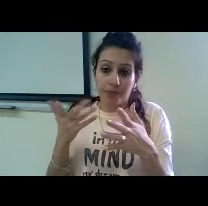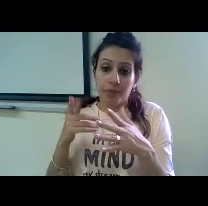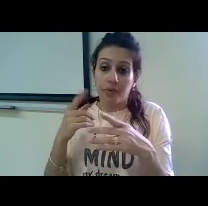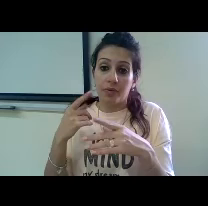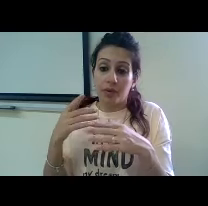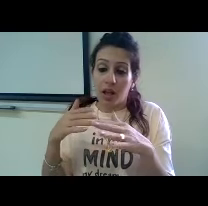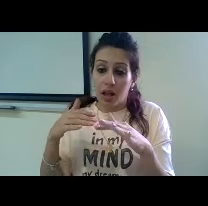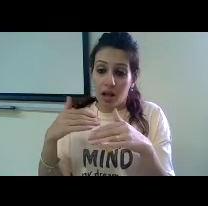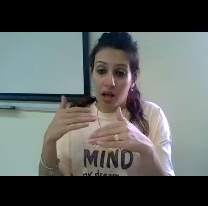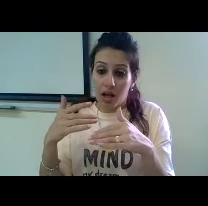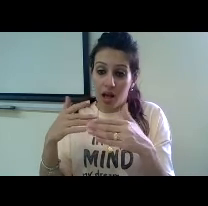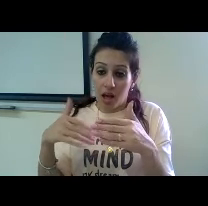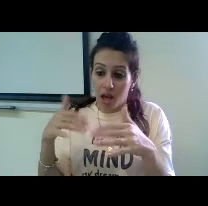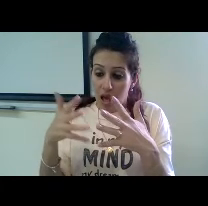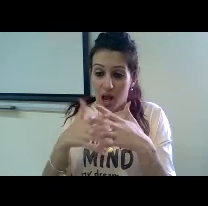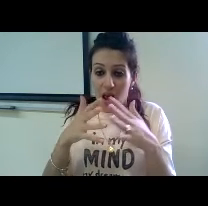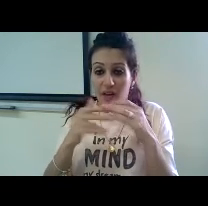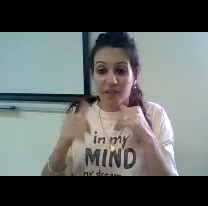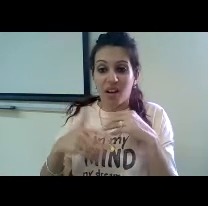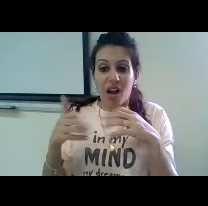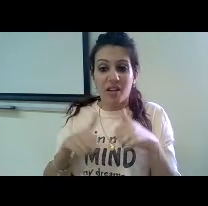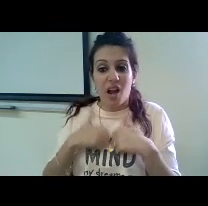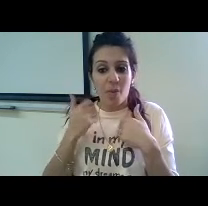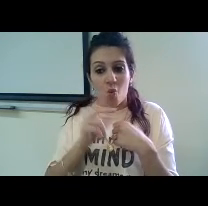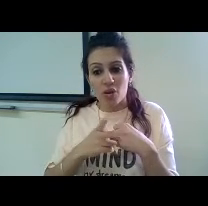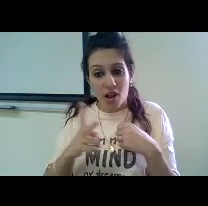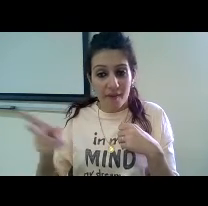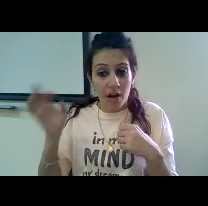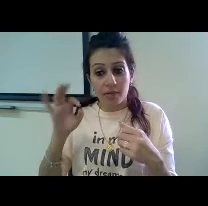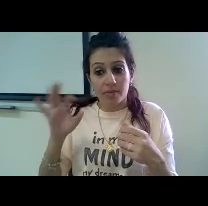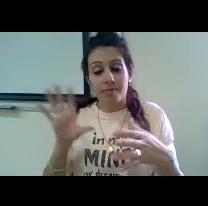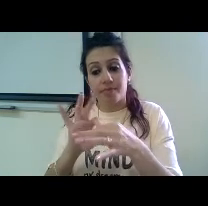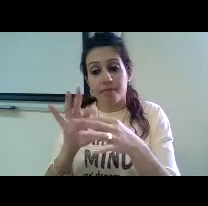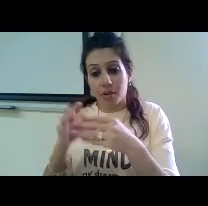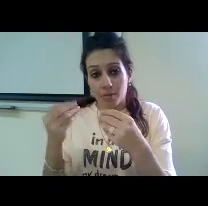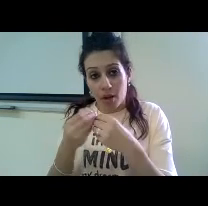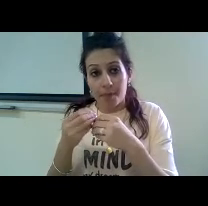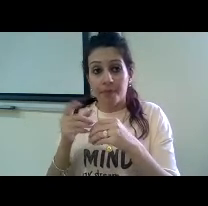resource and professional support, that teacher and school can consult,